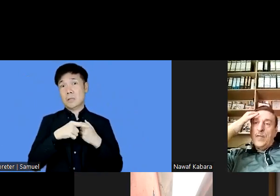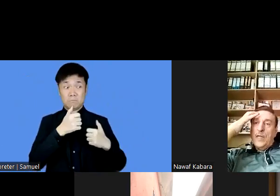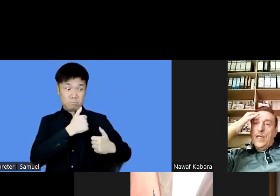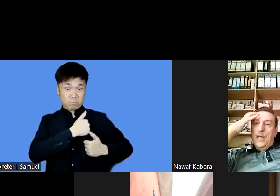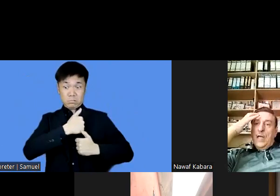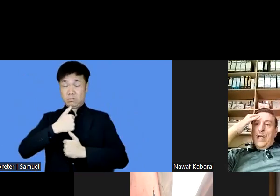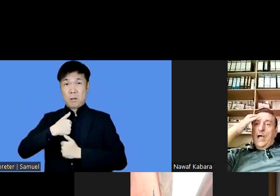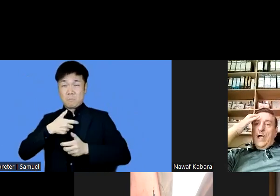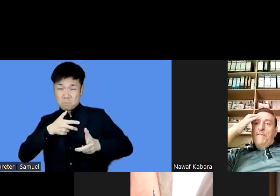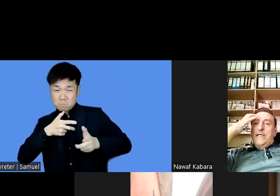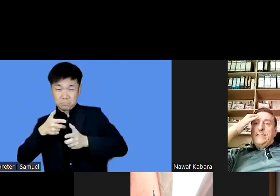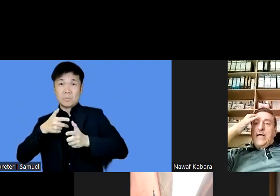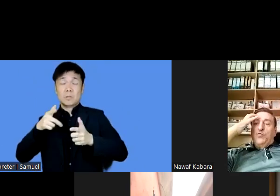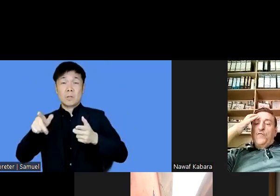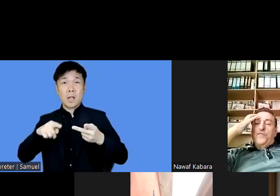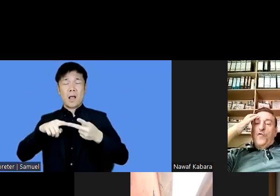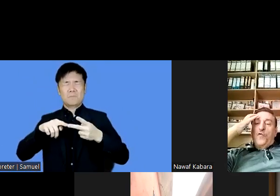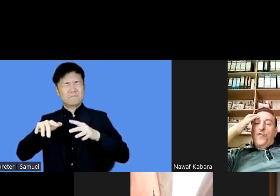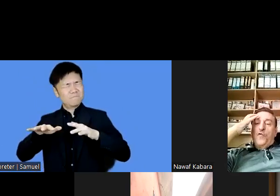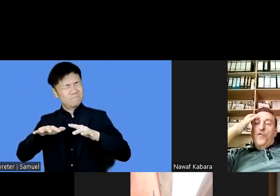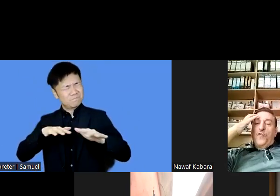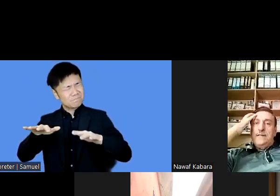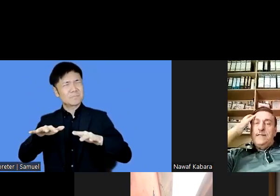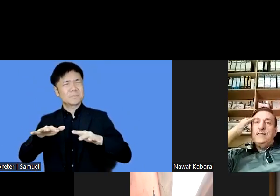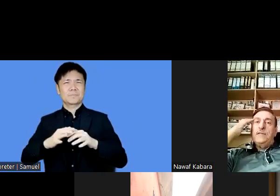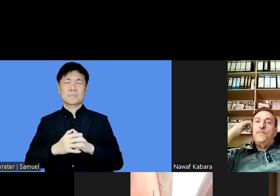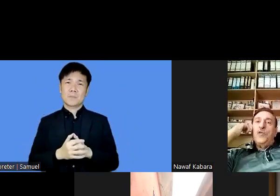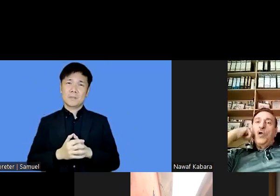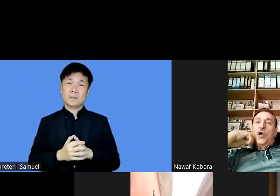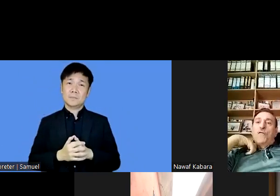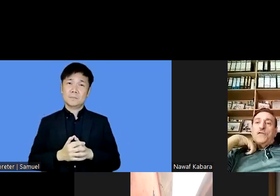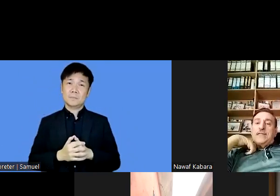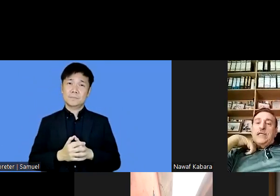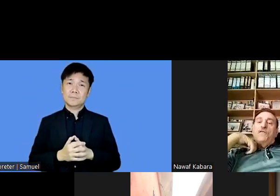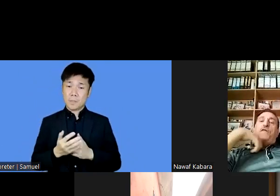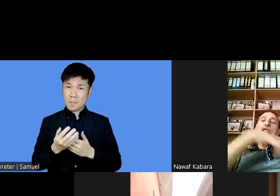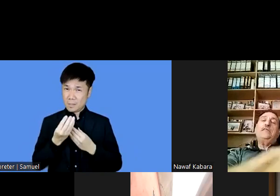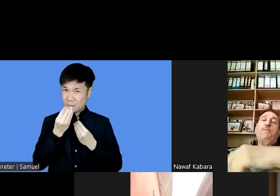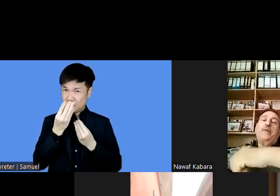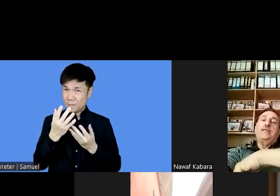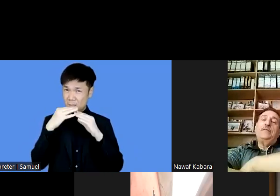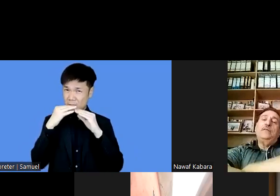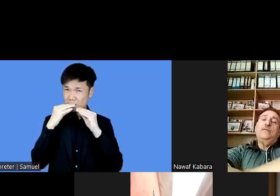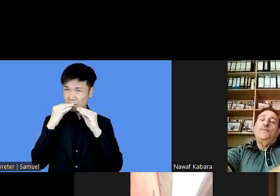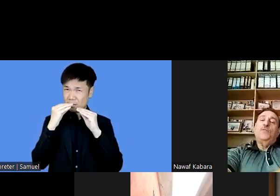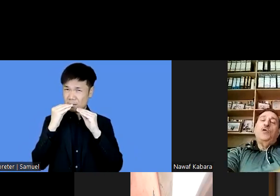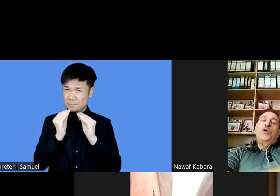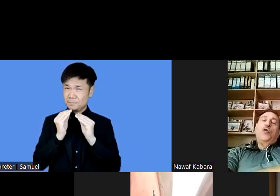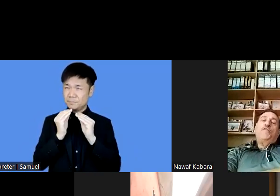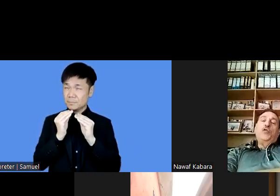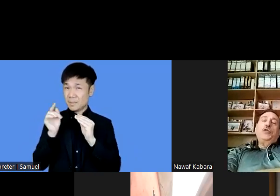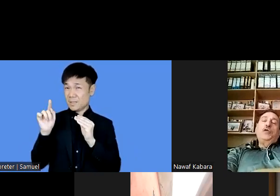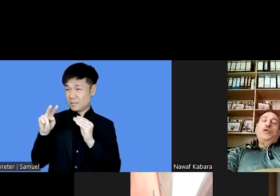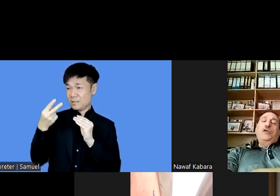I'm very sad to inform you of the deaths of the second Vice President of the Union of